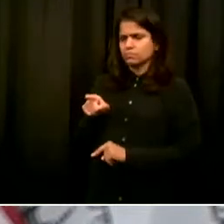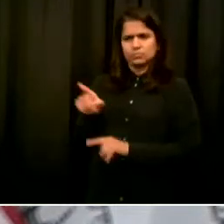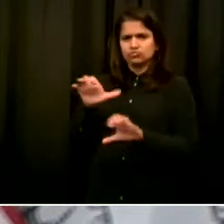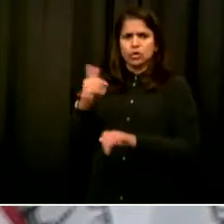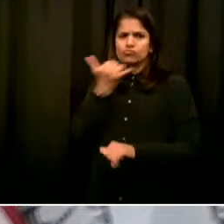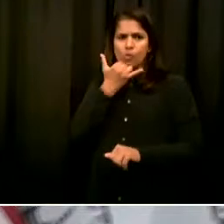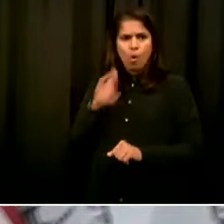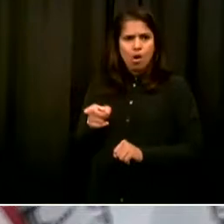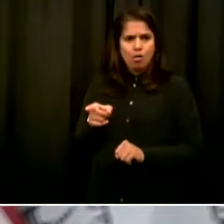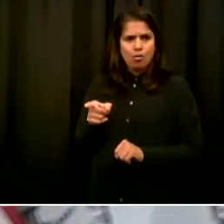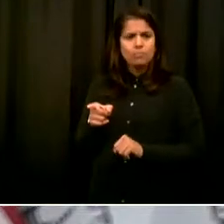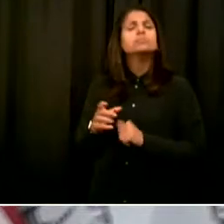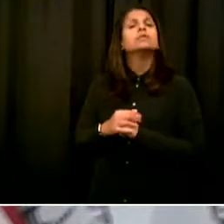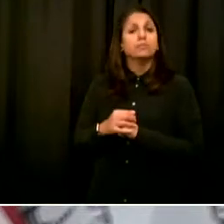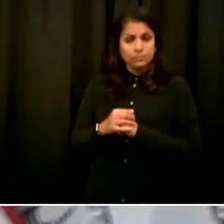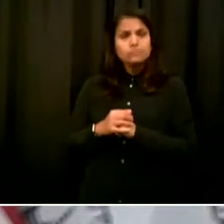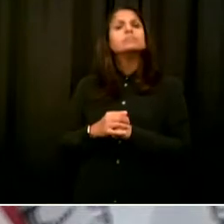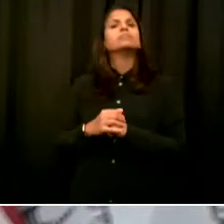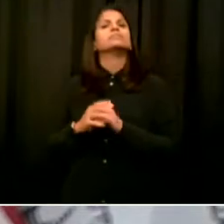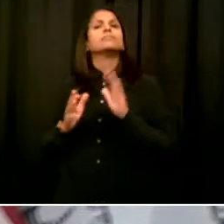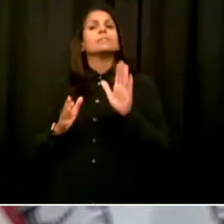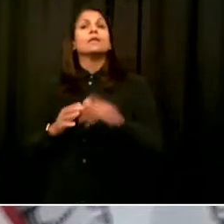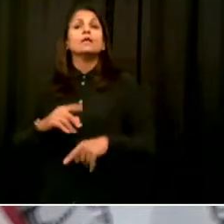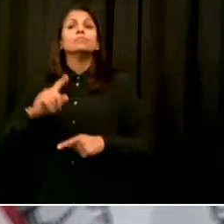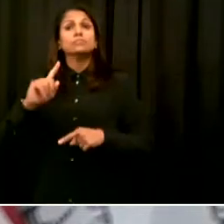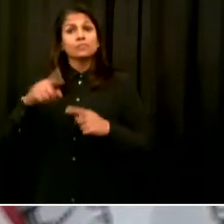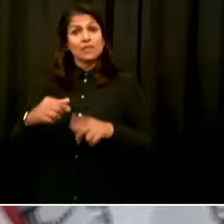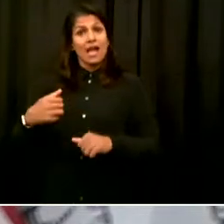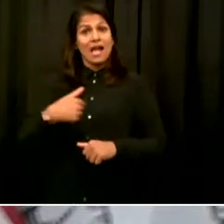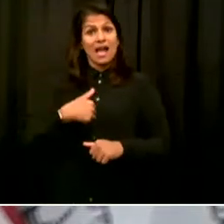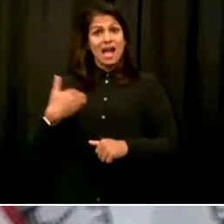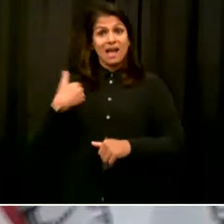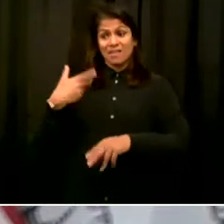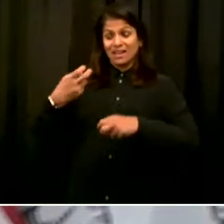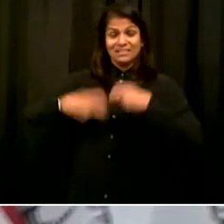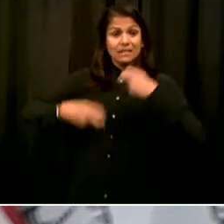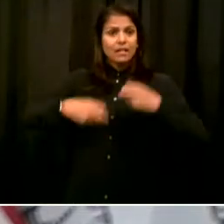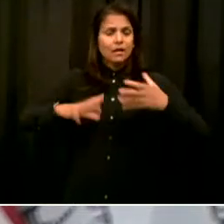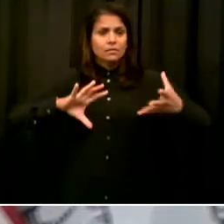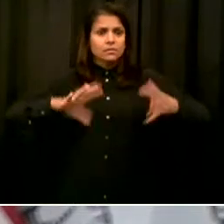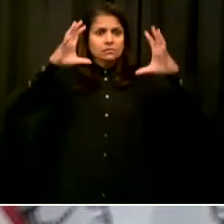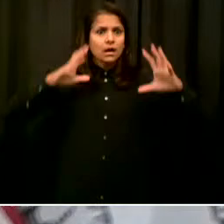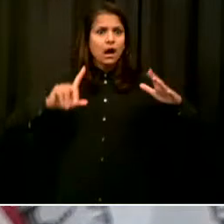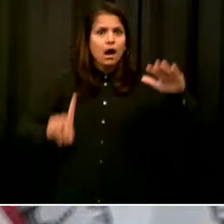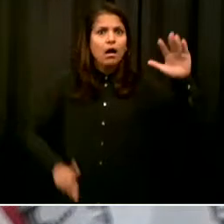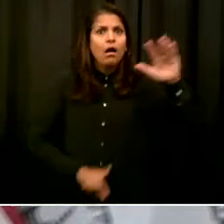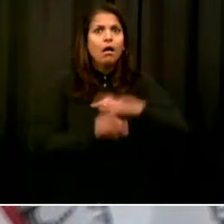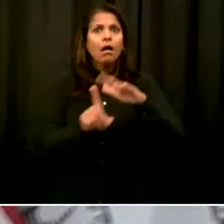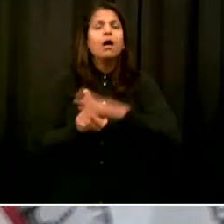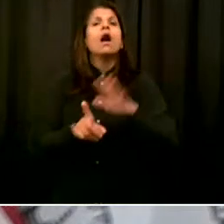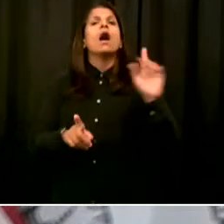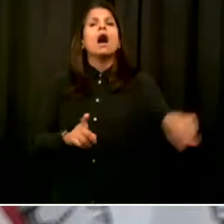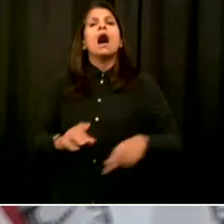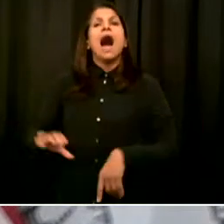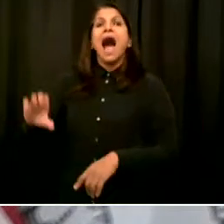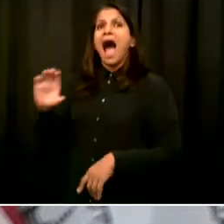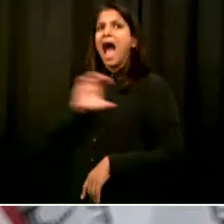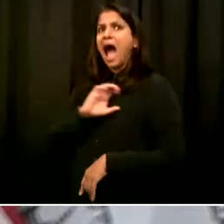FACILITATEE PEACEFEFUL PROTESTS WHAT I NEED TO O KNOW CONSTANTL AND I'M WATCHING THIS